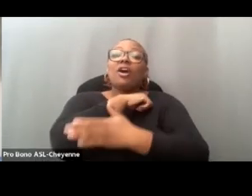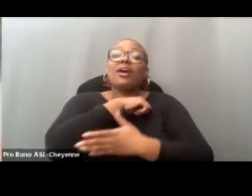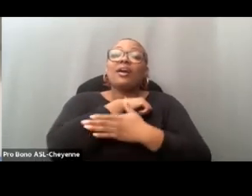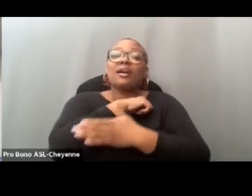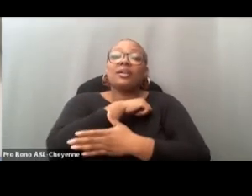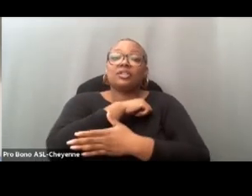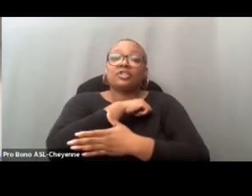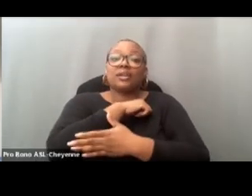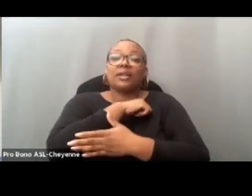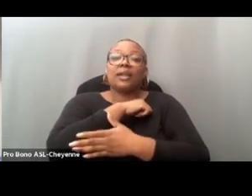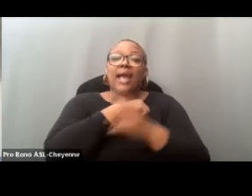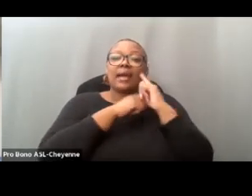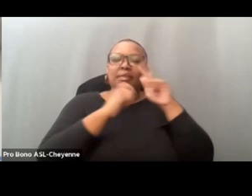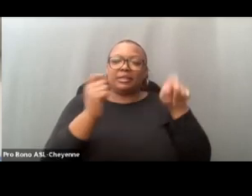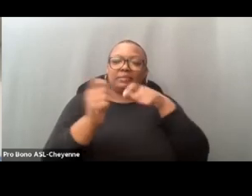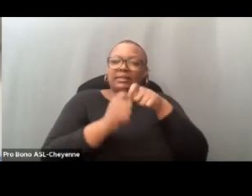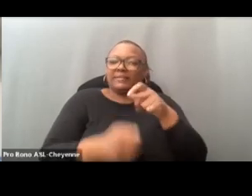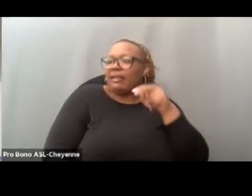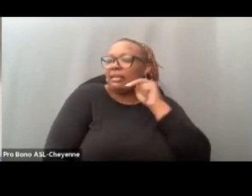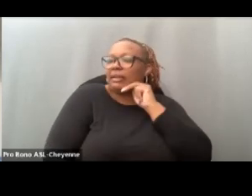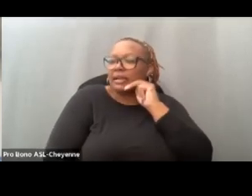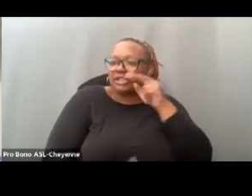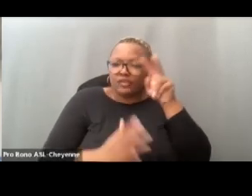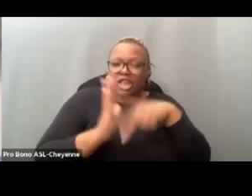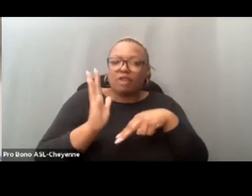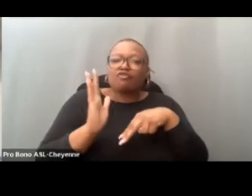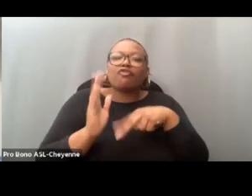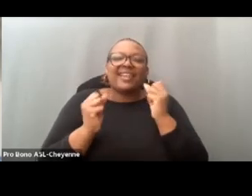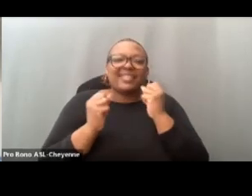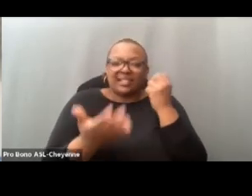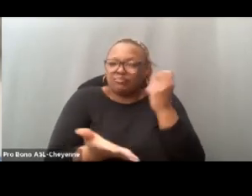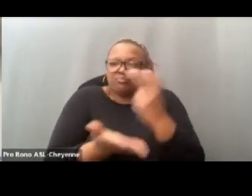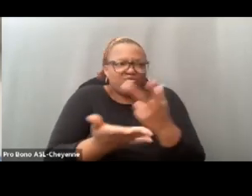I'm thinking particularly of Nigeria that I read about, but it's true of so many countries,